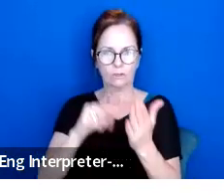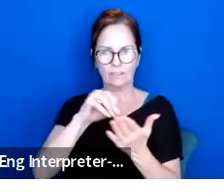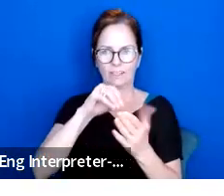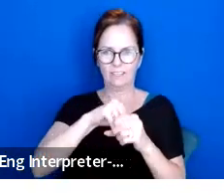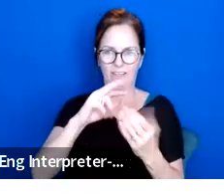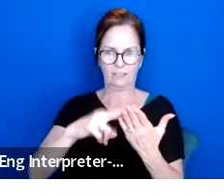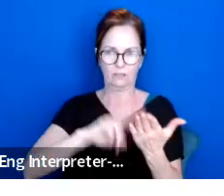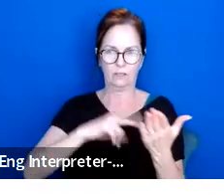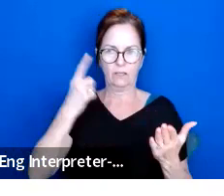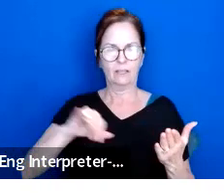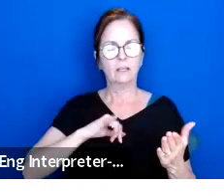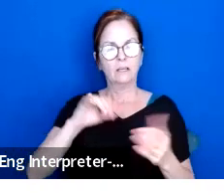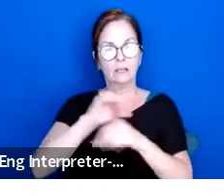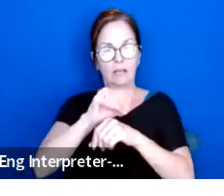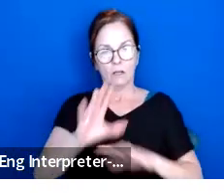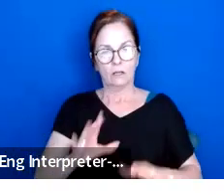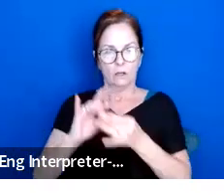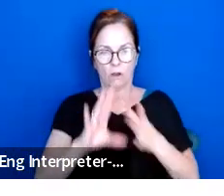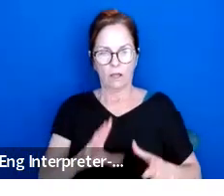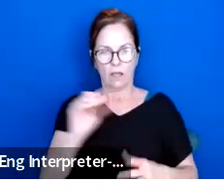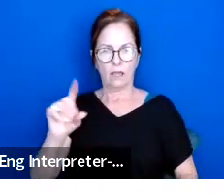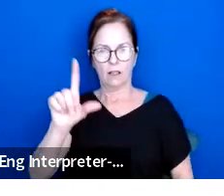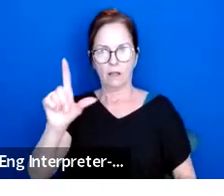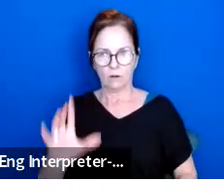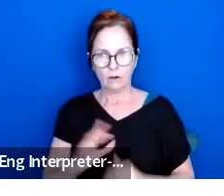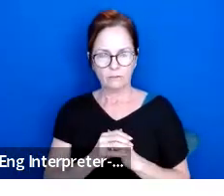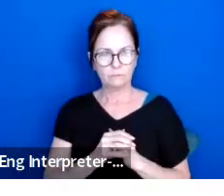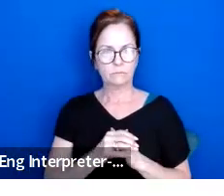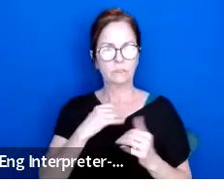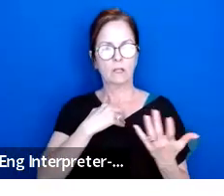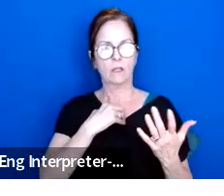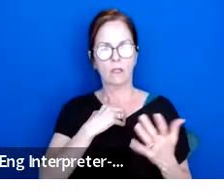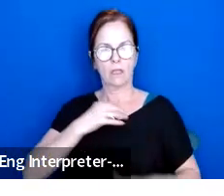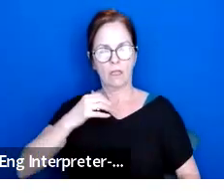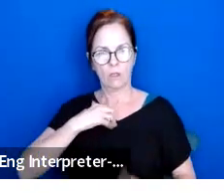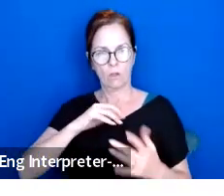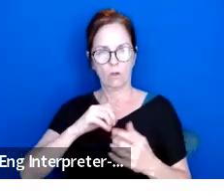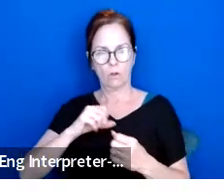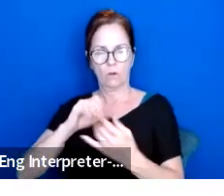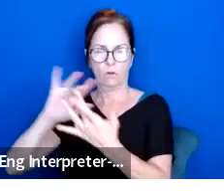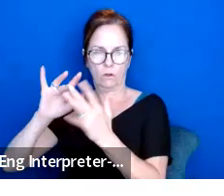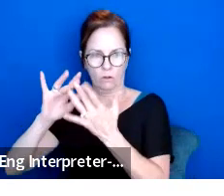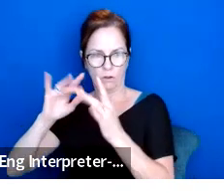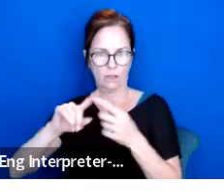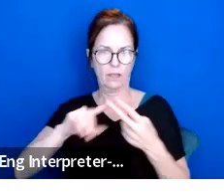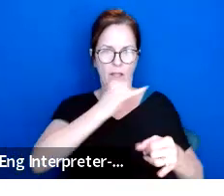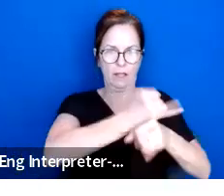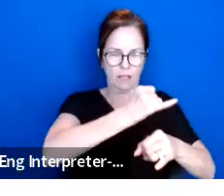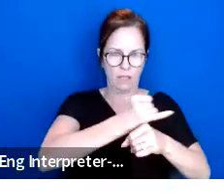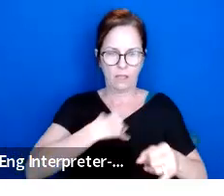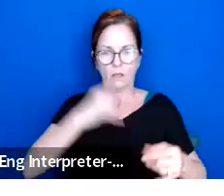And these are for councilors, coordinators, and librarians. Remote and on ground reviews are conducted on a mutually agreed upon time and date.